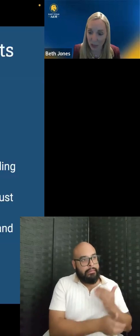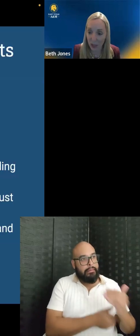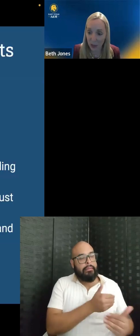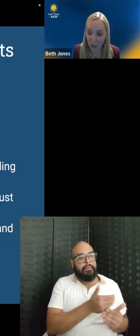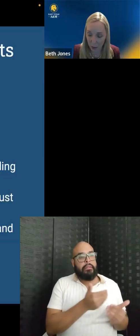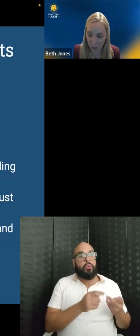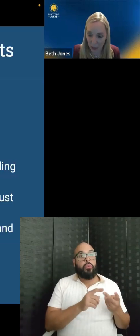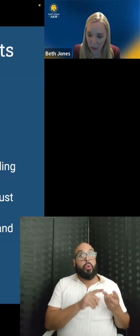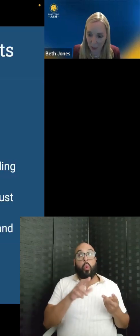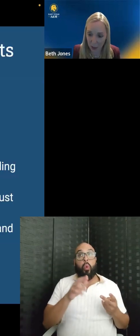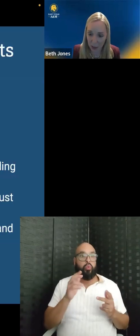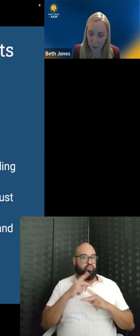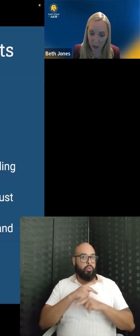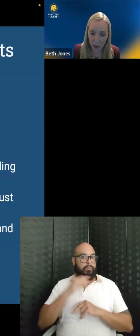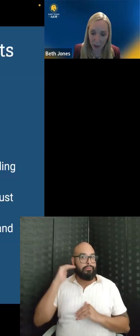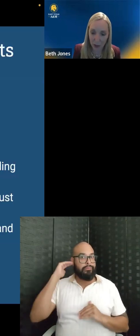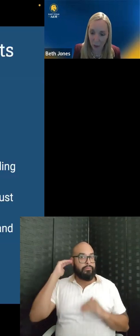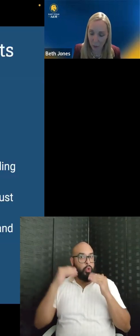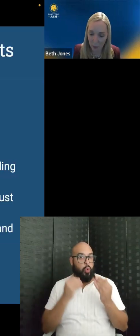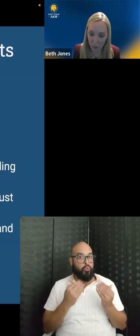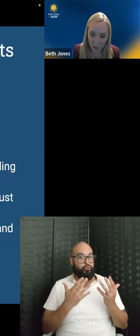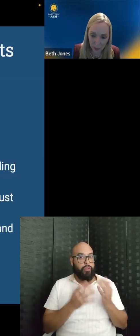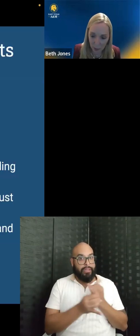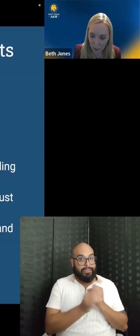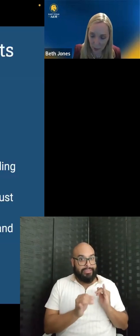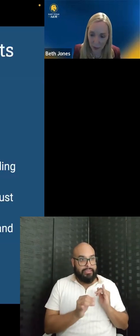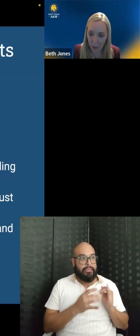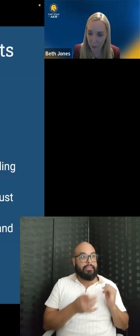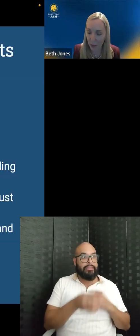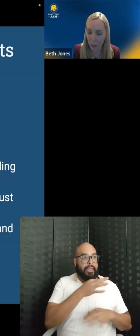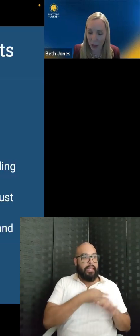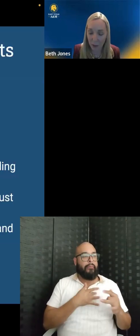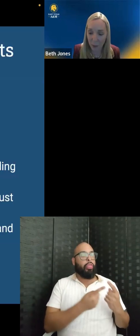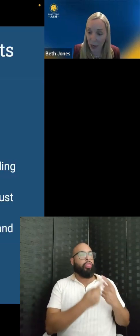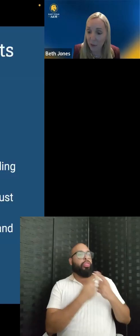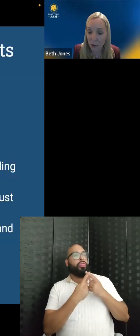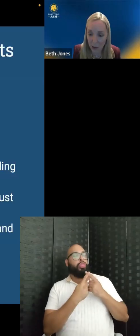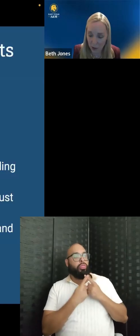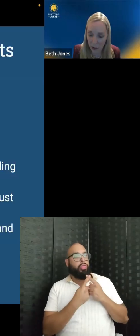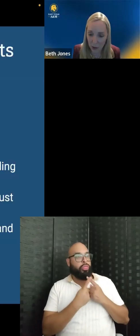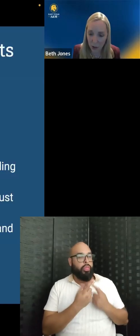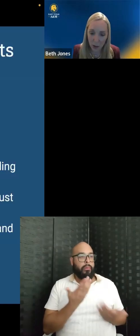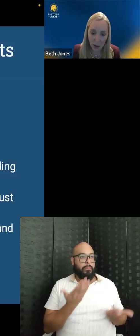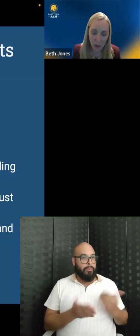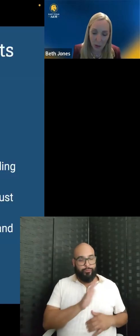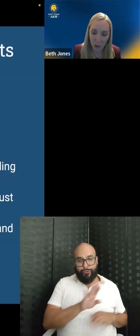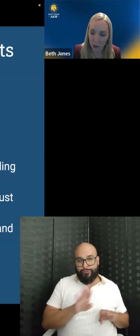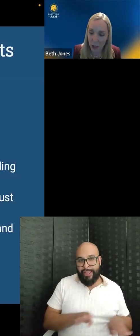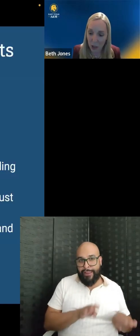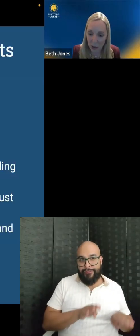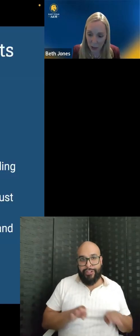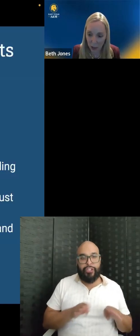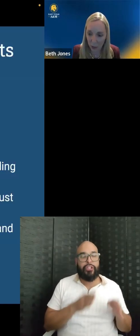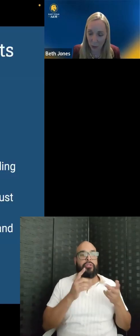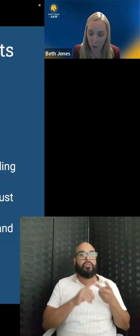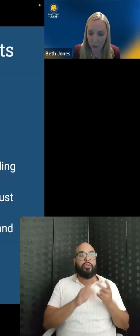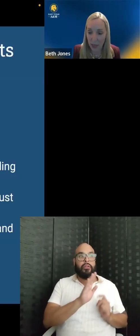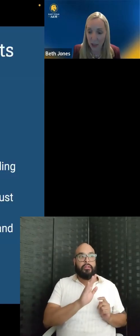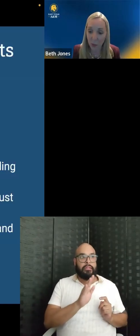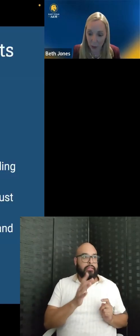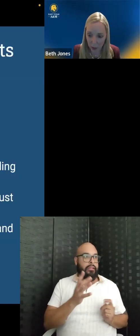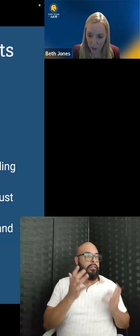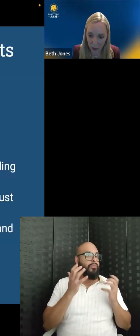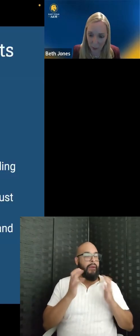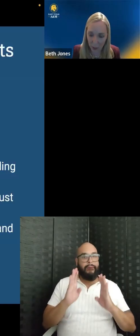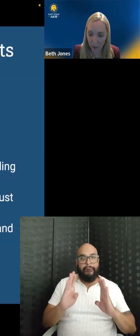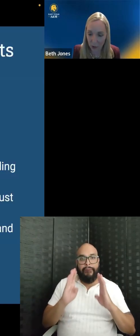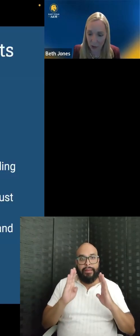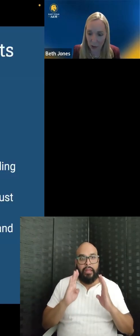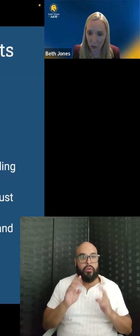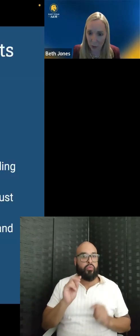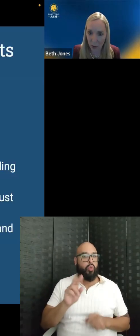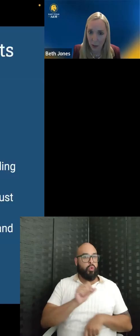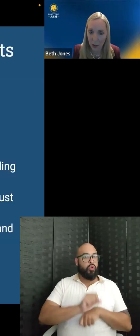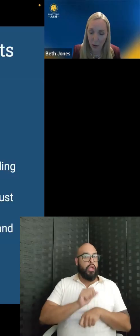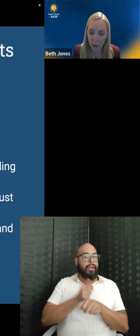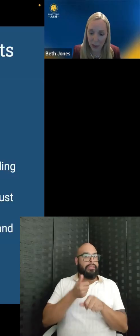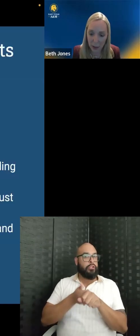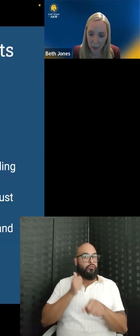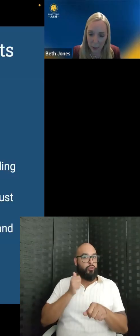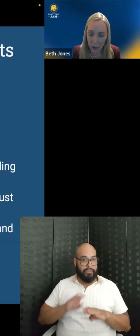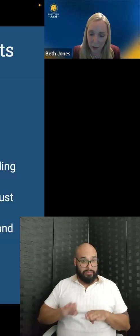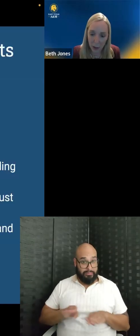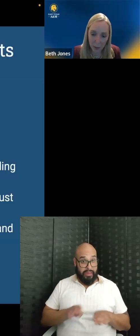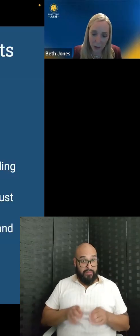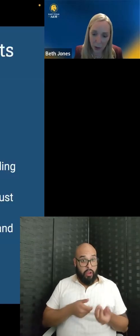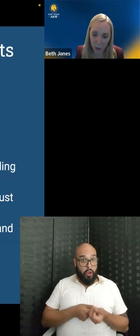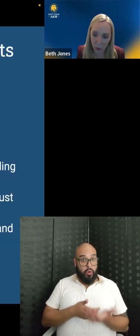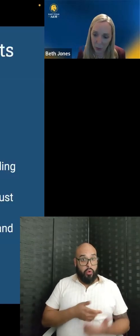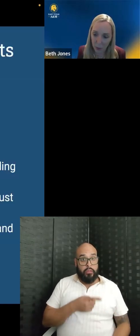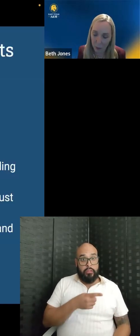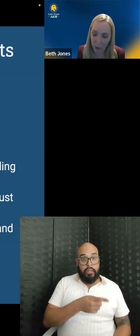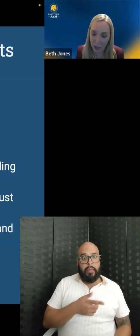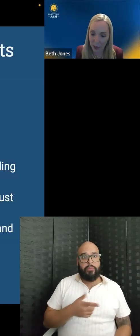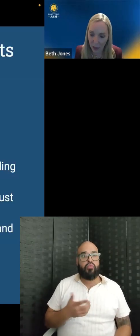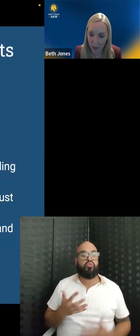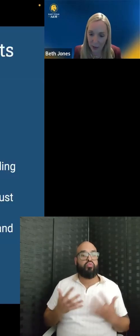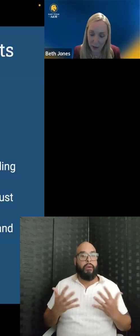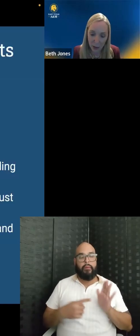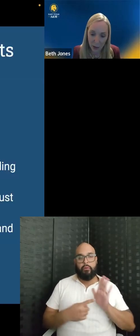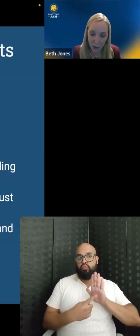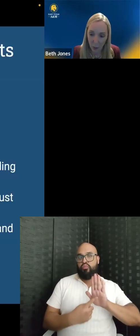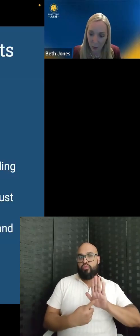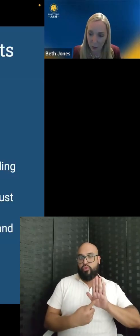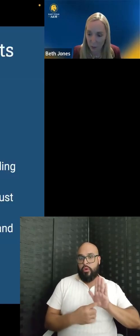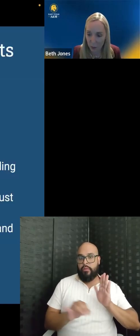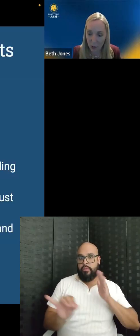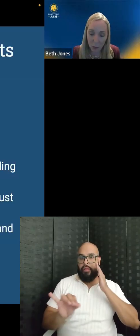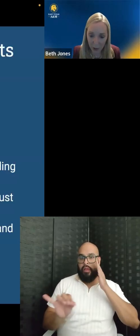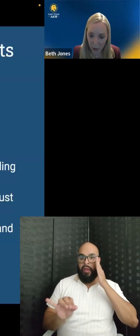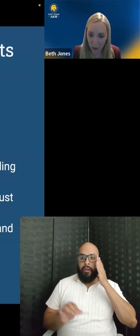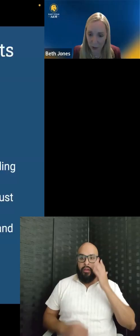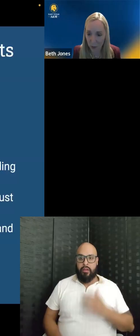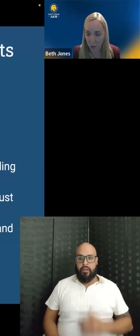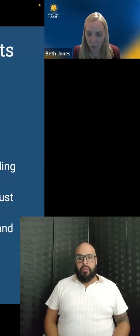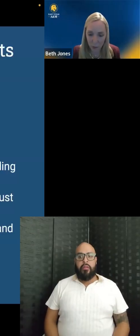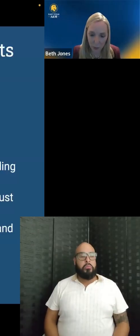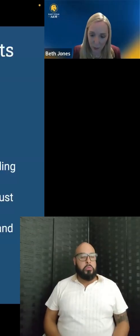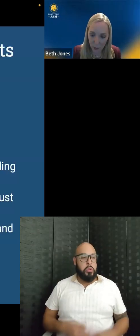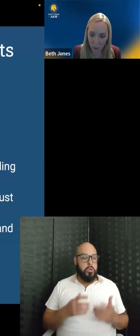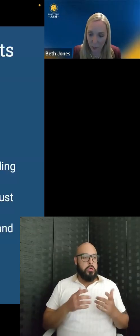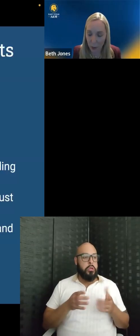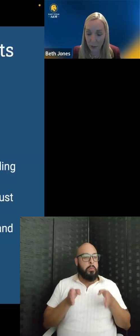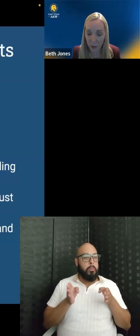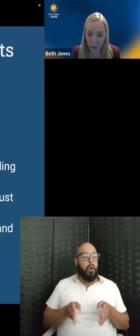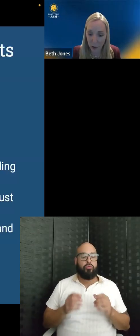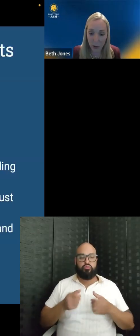adults giving them that independence because, they may have behaviors that are attention seeking or task avoidance behaviors that are causing them to present as, troublemakers or whatever it is.